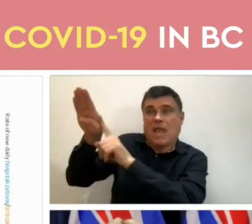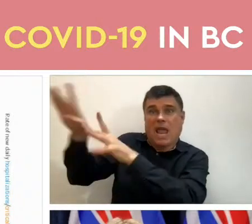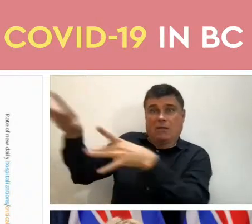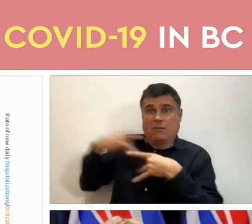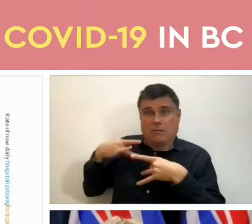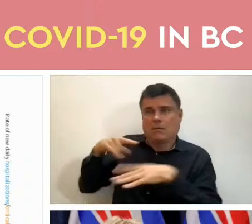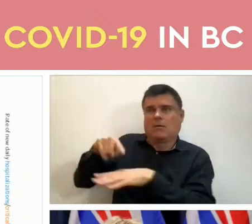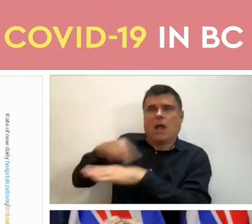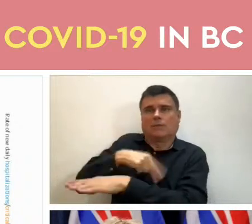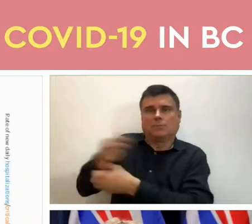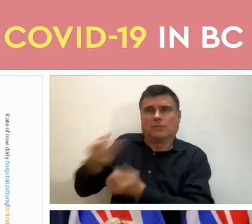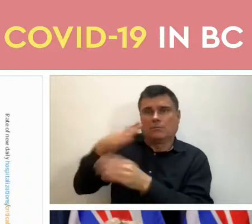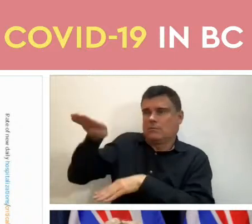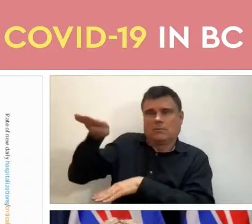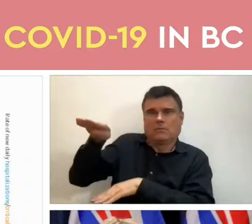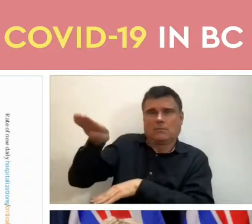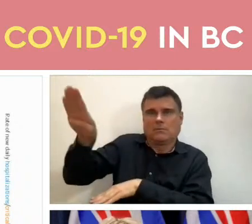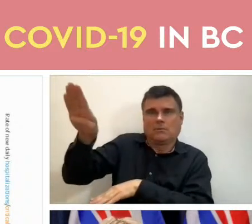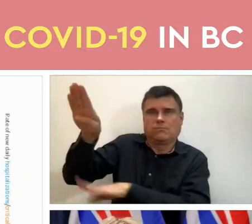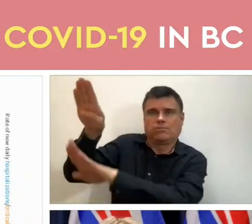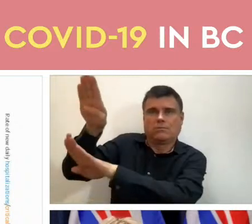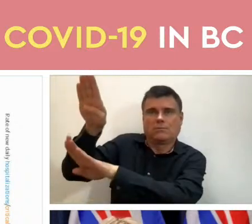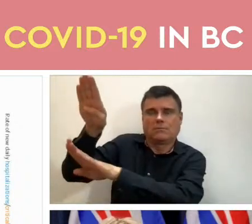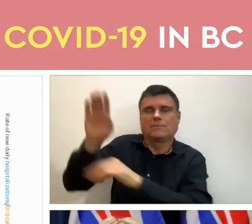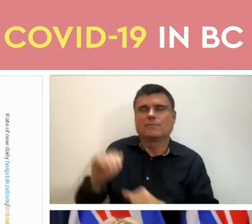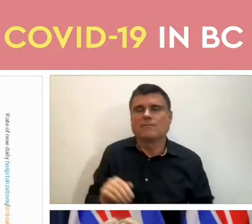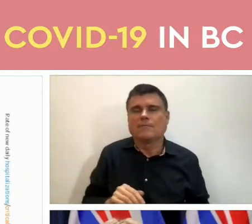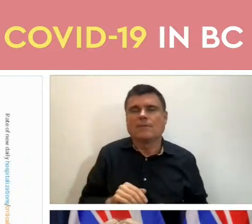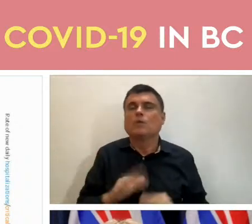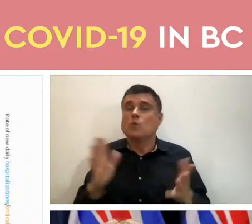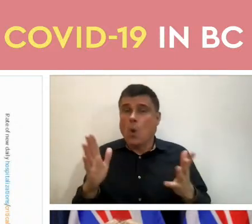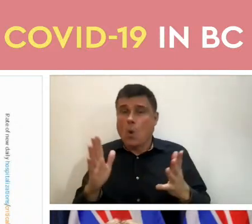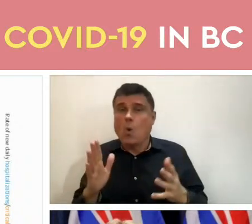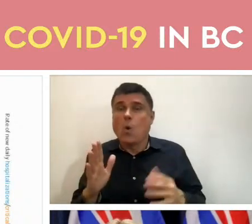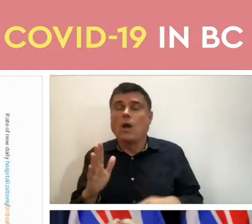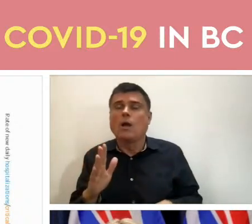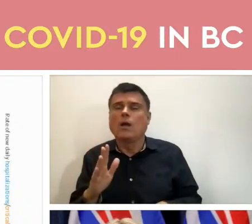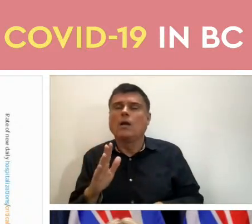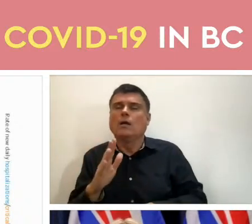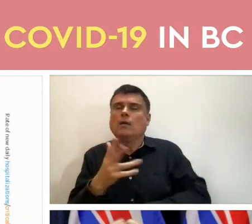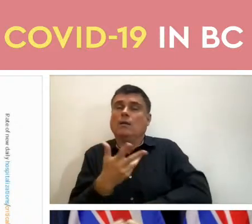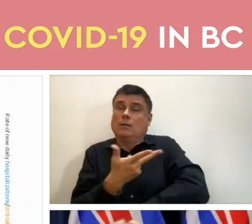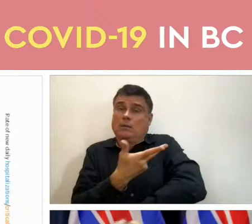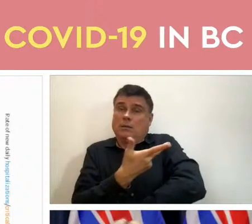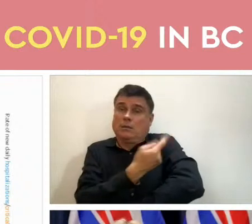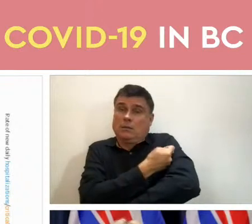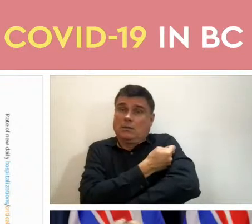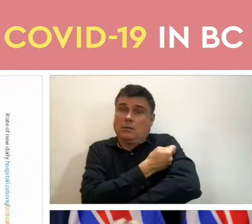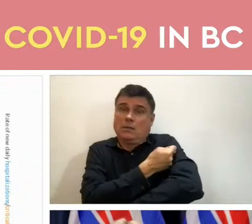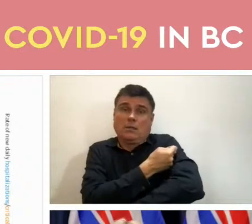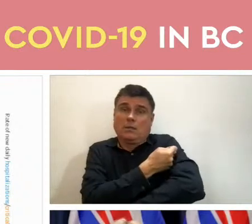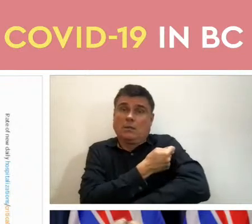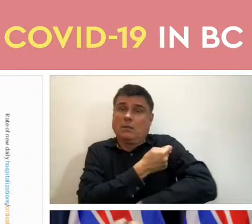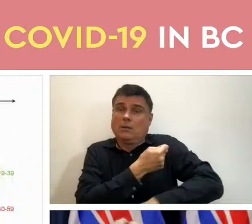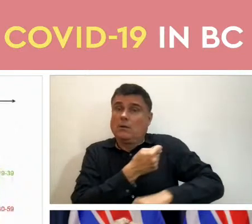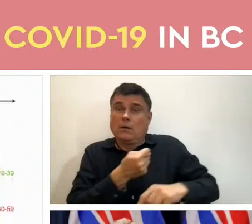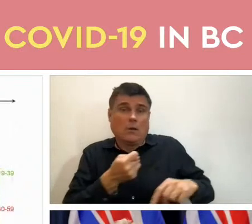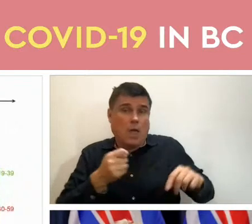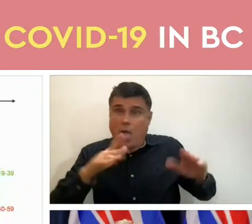vaccines give us. And we started to see an increase in both vaccinated and